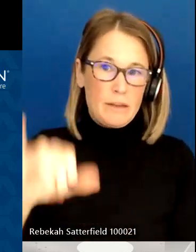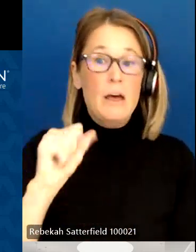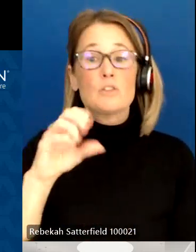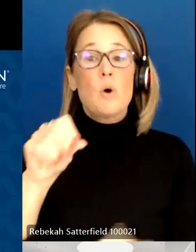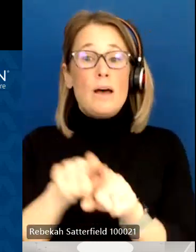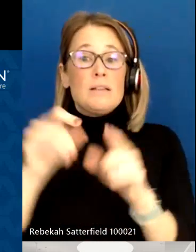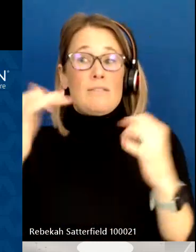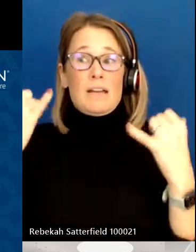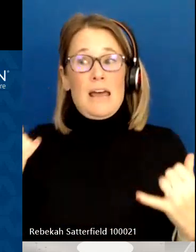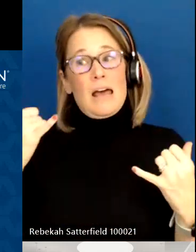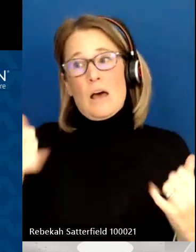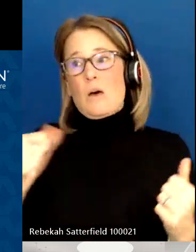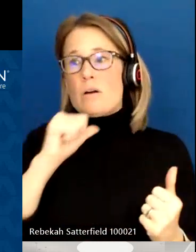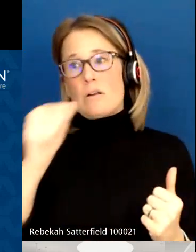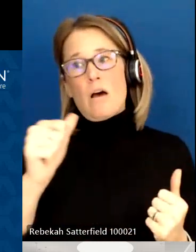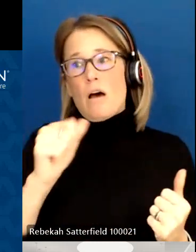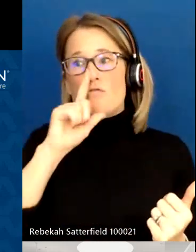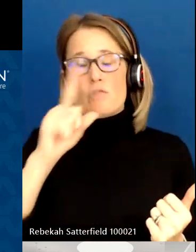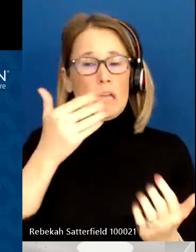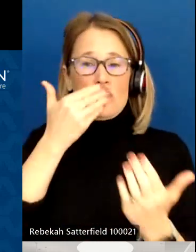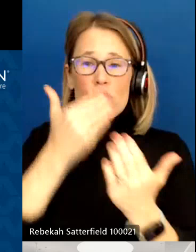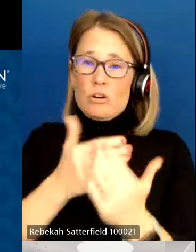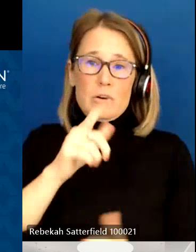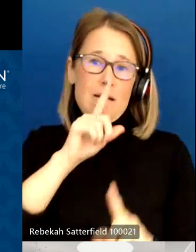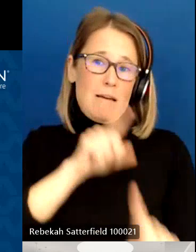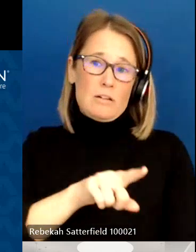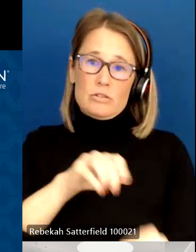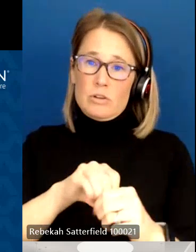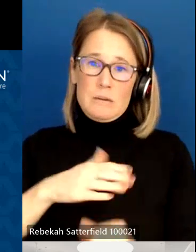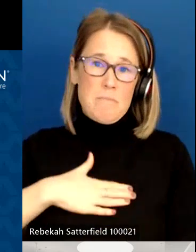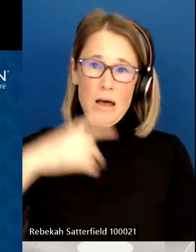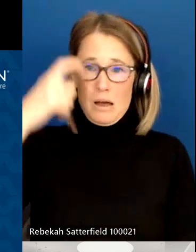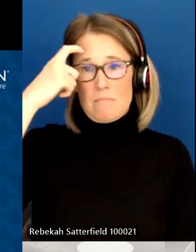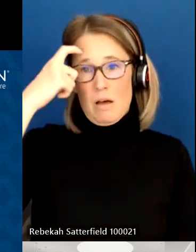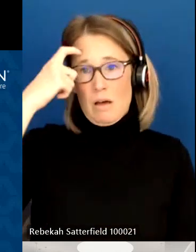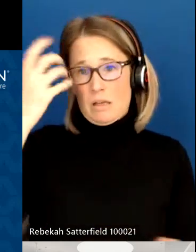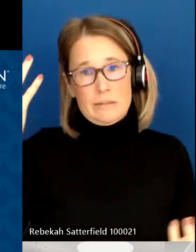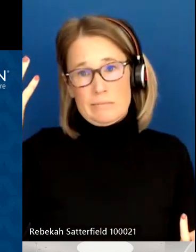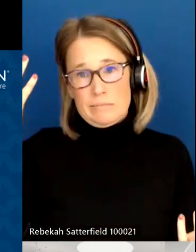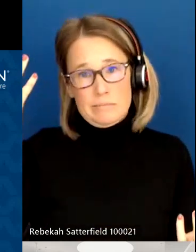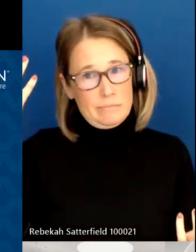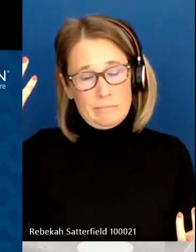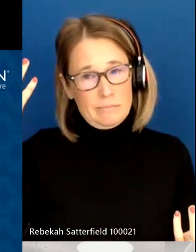not a very good answer in my mind to to offer to that question it is it is certainly Dynamic for